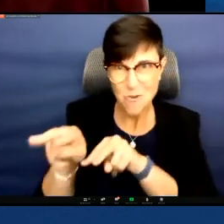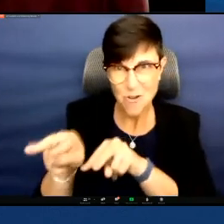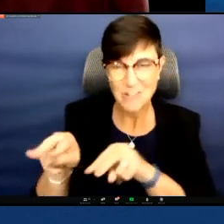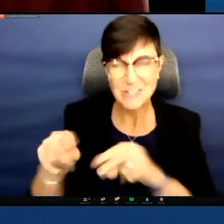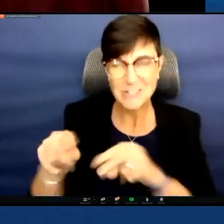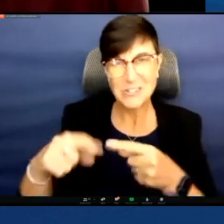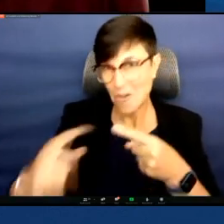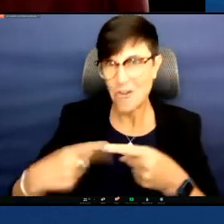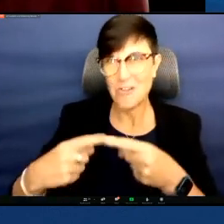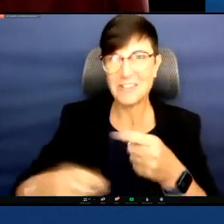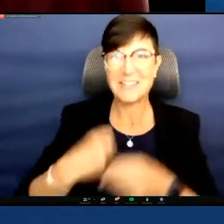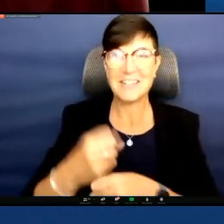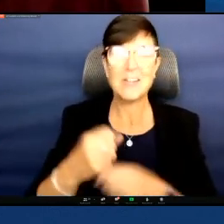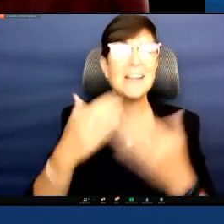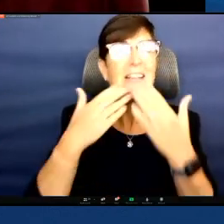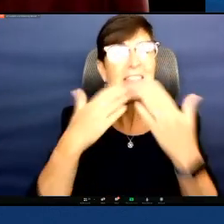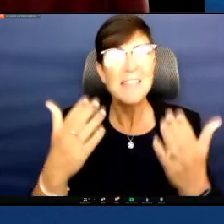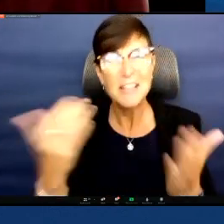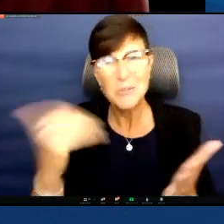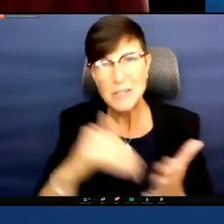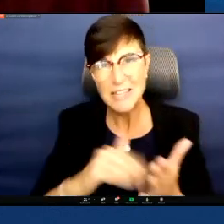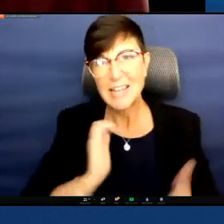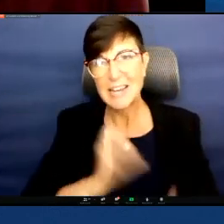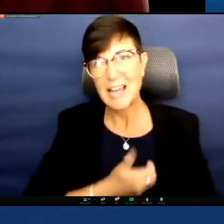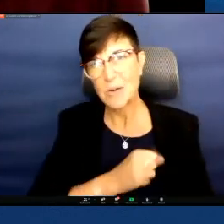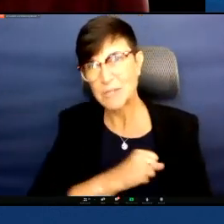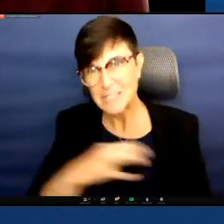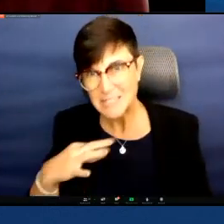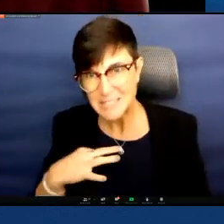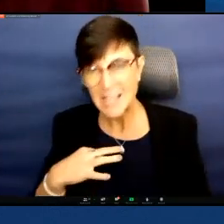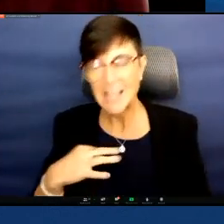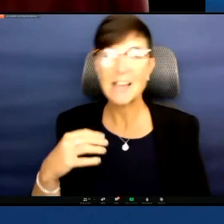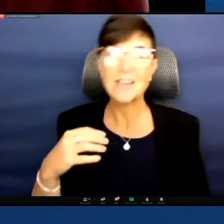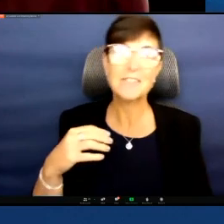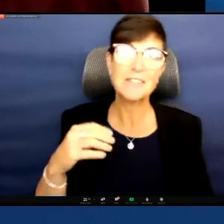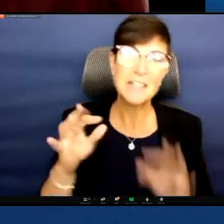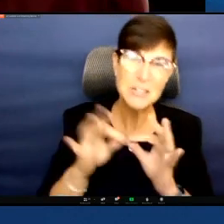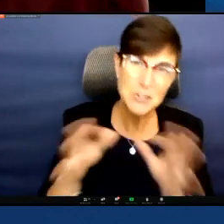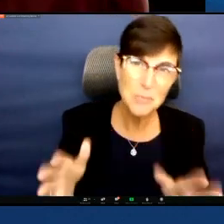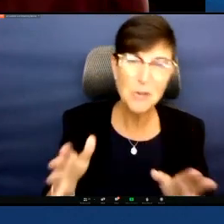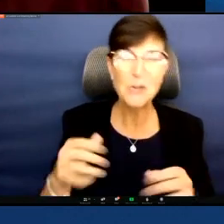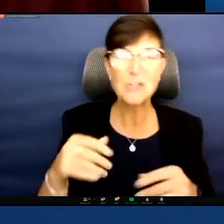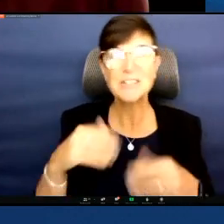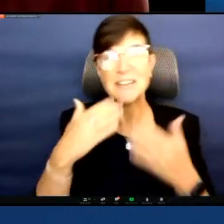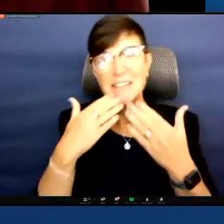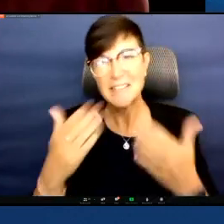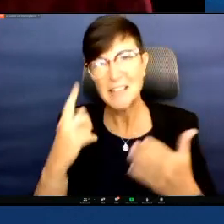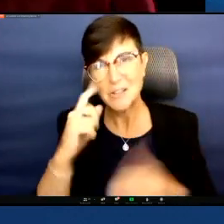Our interpreters appreciate your hard work and thank you for being here today.